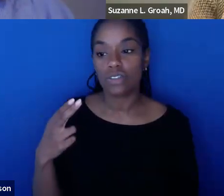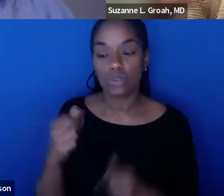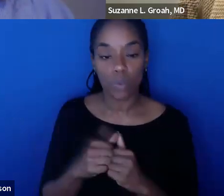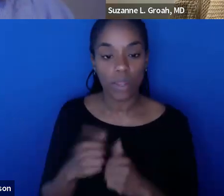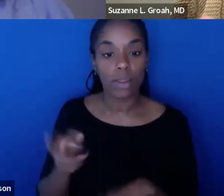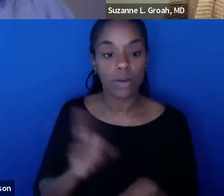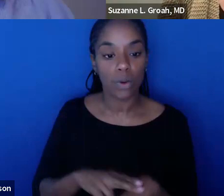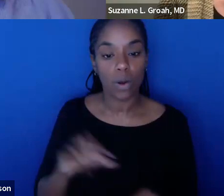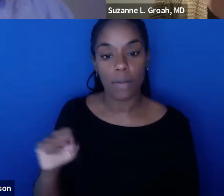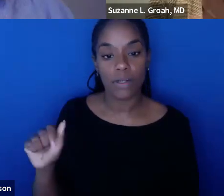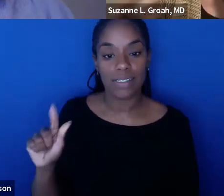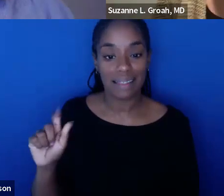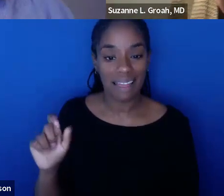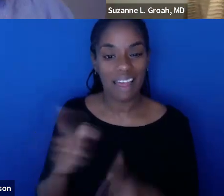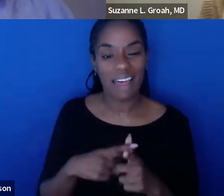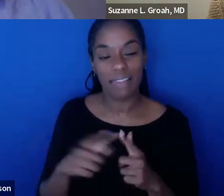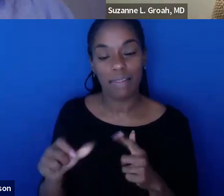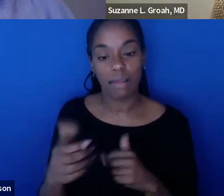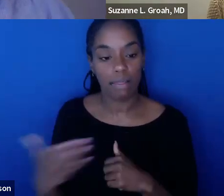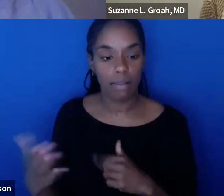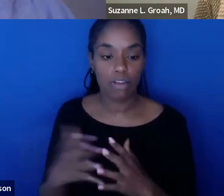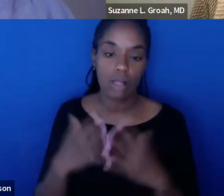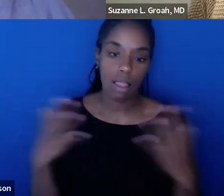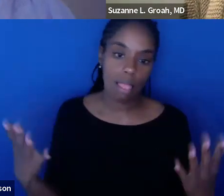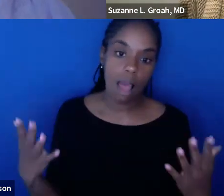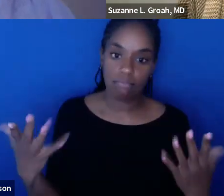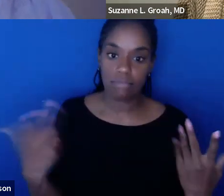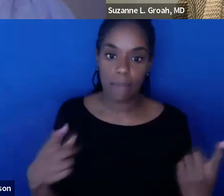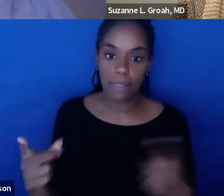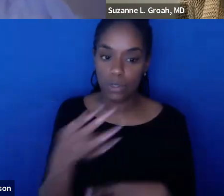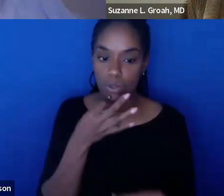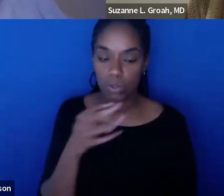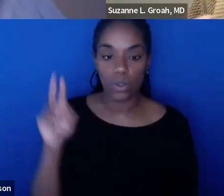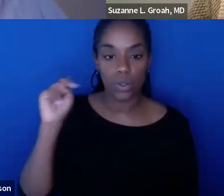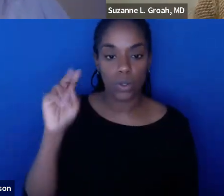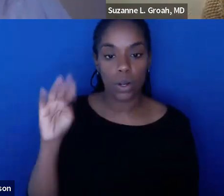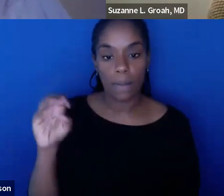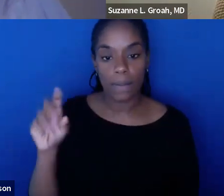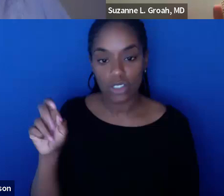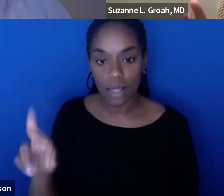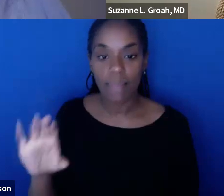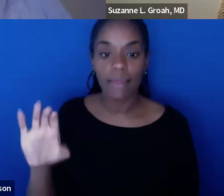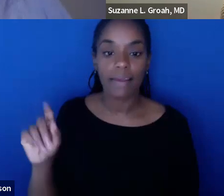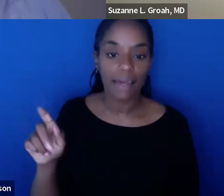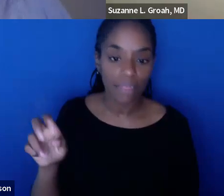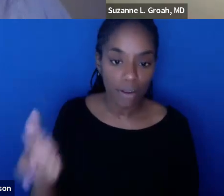Then the other thing is, there’s a lot on the horizon. Neuromodulation, catheters, devices, there’s a lot of stuff coming out there.